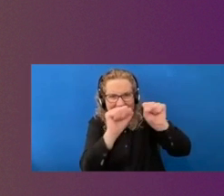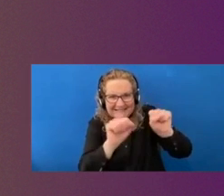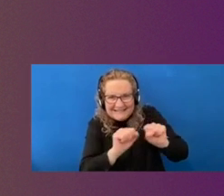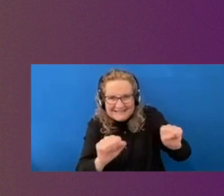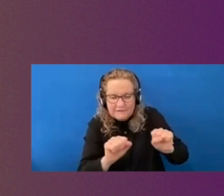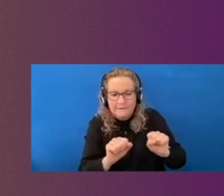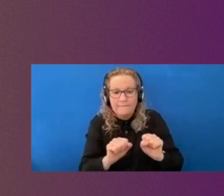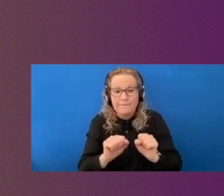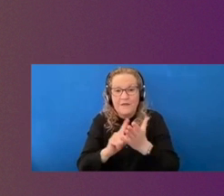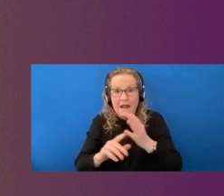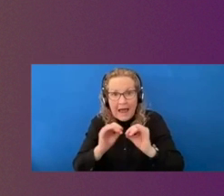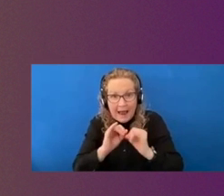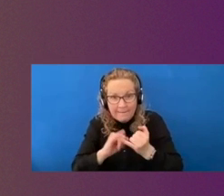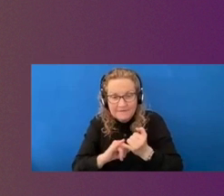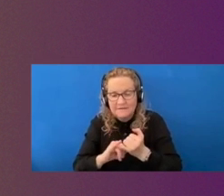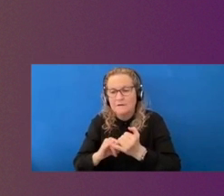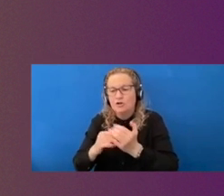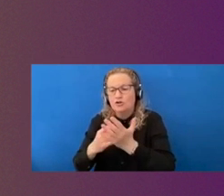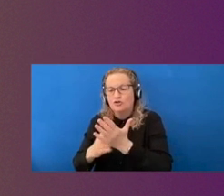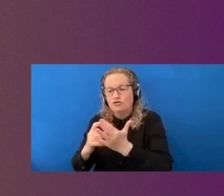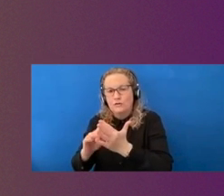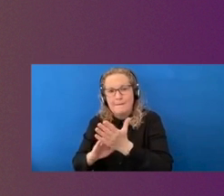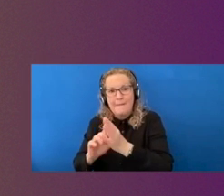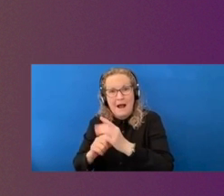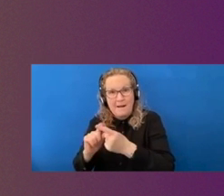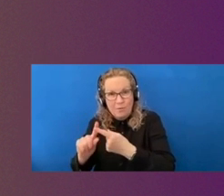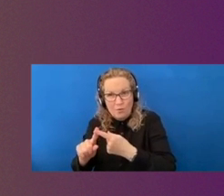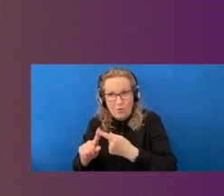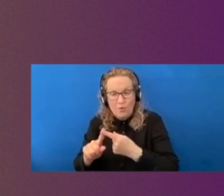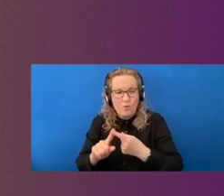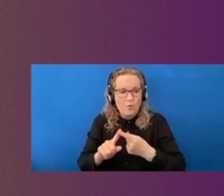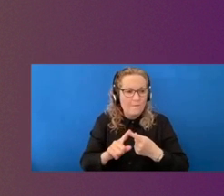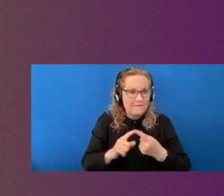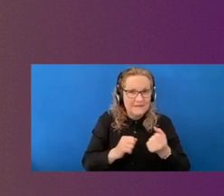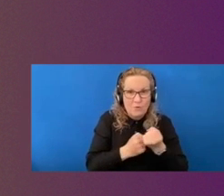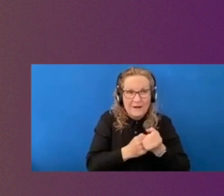through the inclusive innovation network of which both us and Remarkable are two of the co-founders